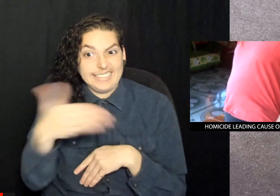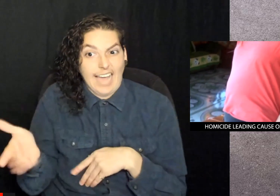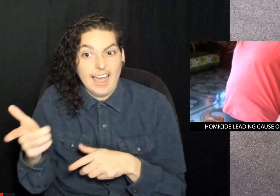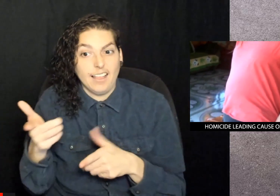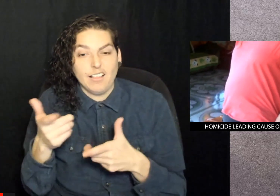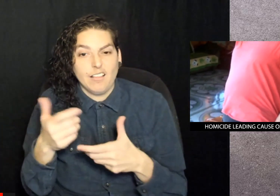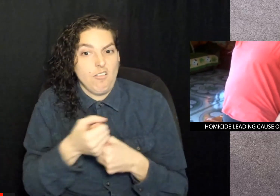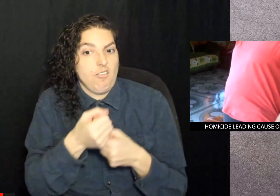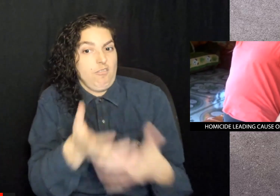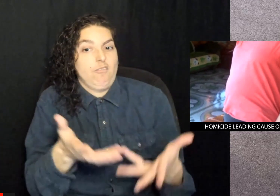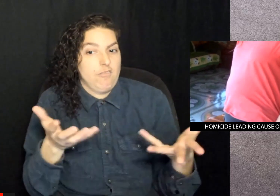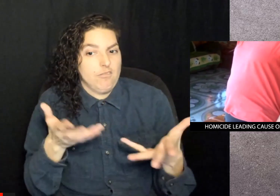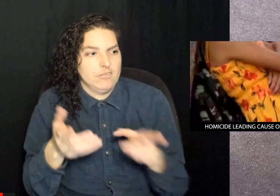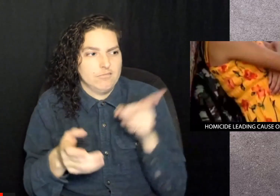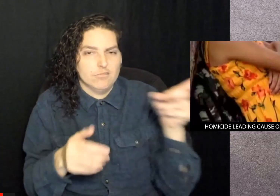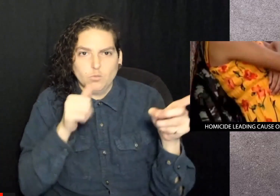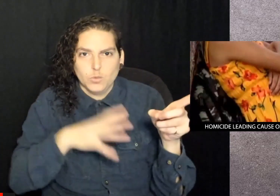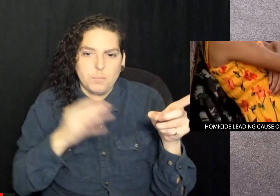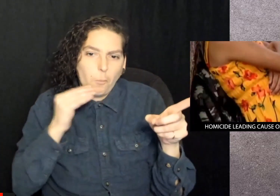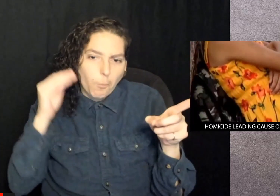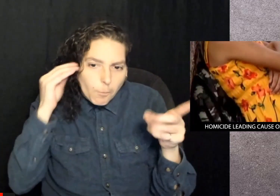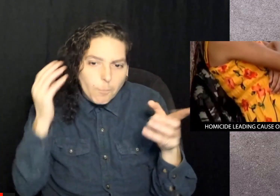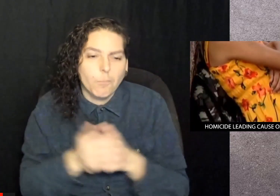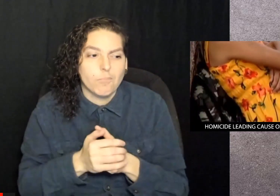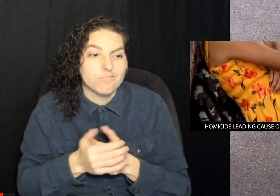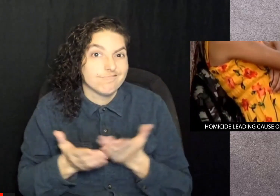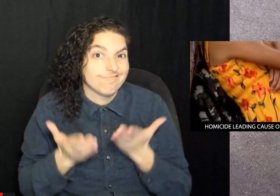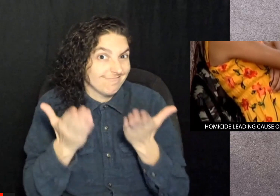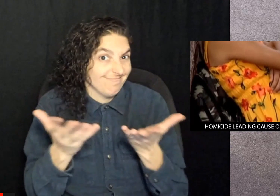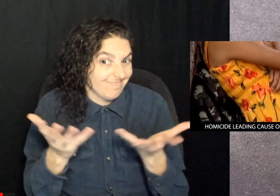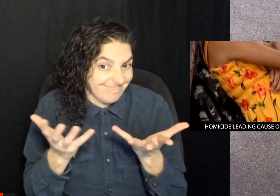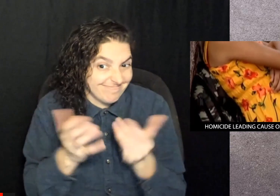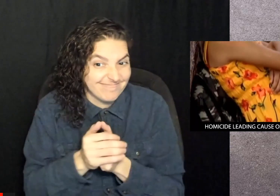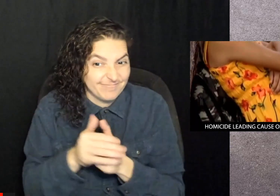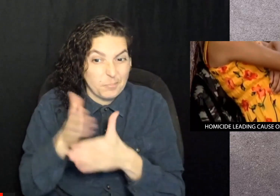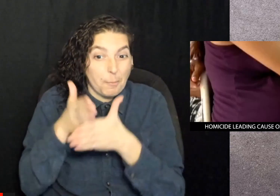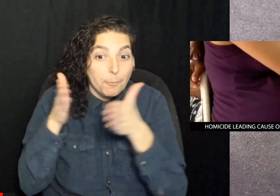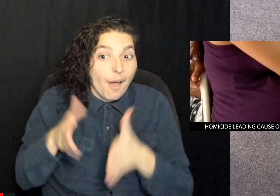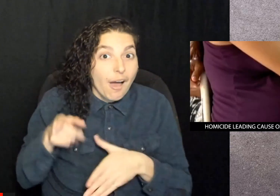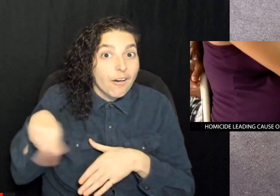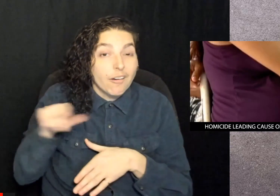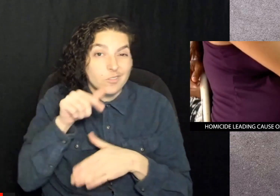researchers also found that two thirds of the deaths occurred in the woman's home